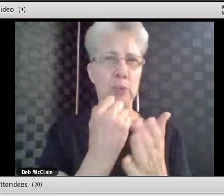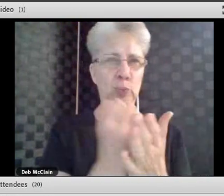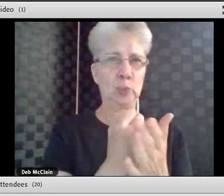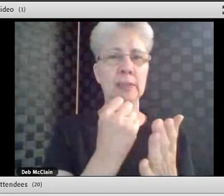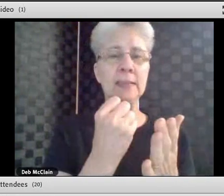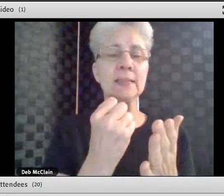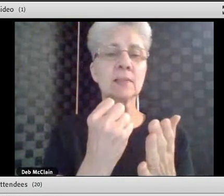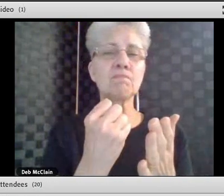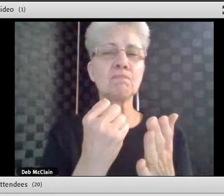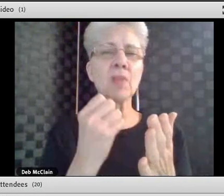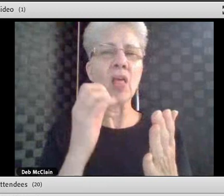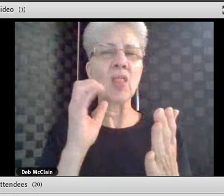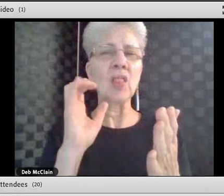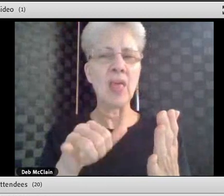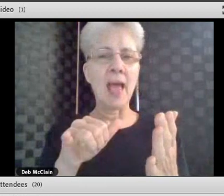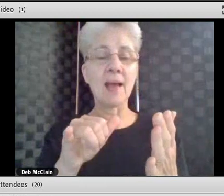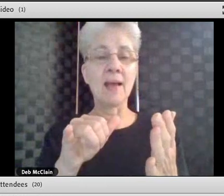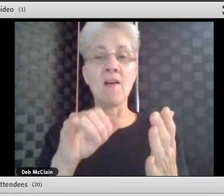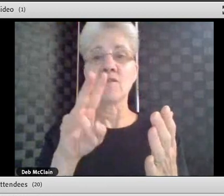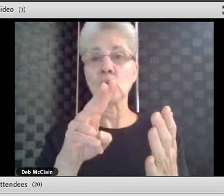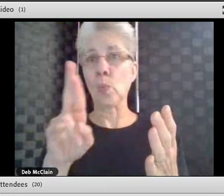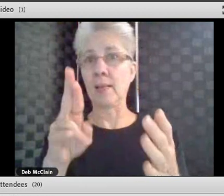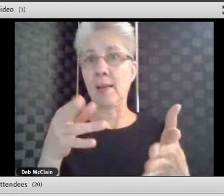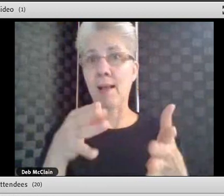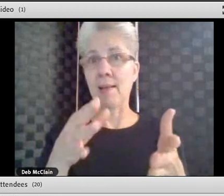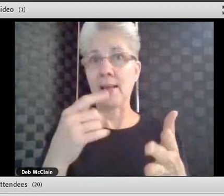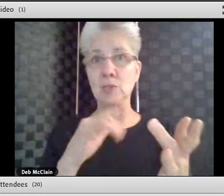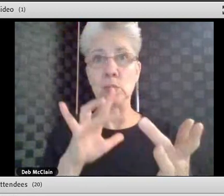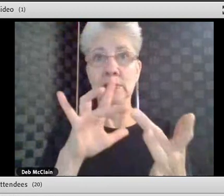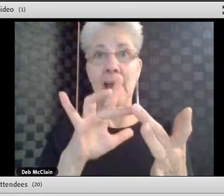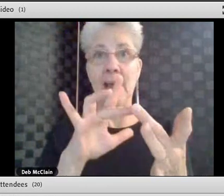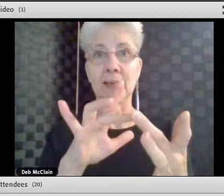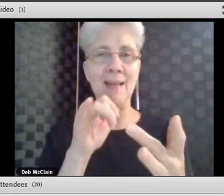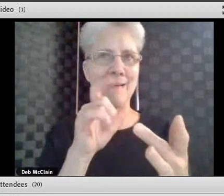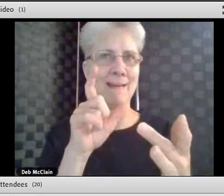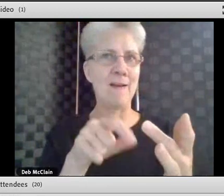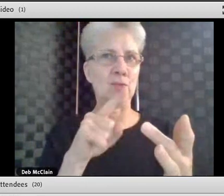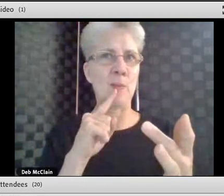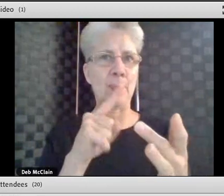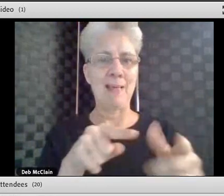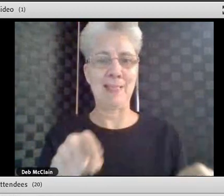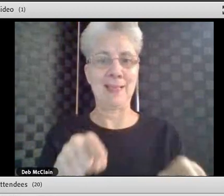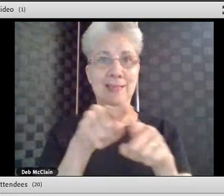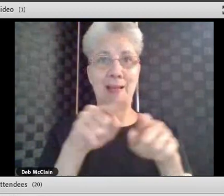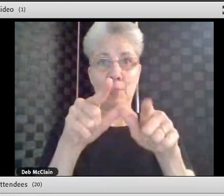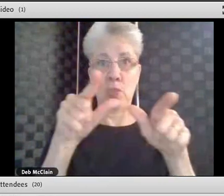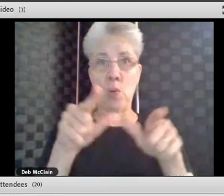are that virtual reality allows us to connect without being in the same location as someone.